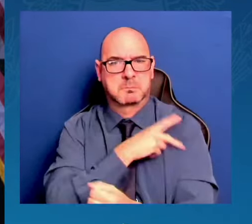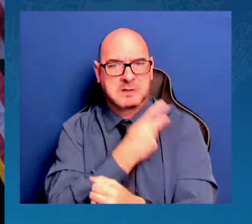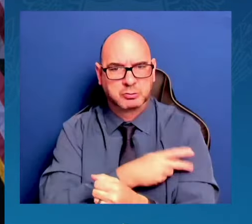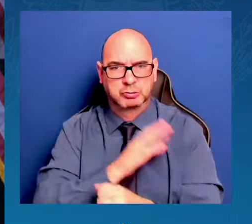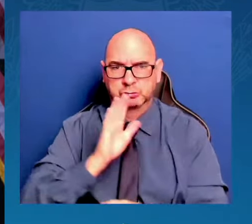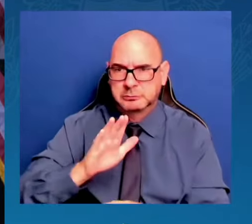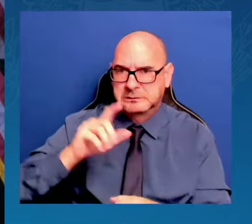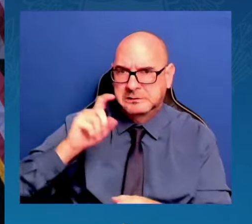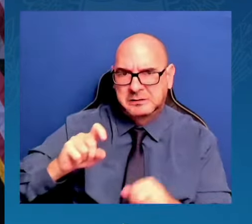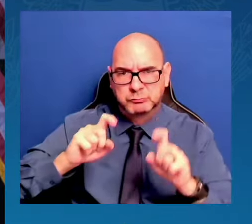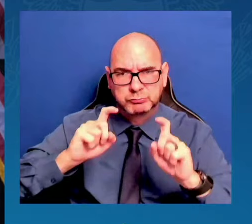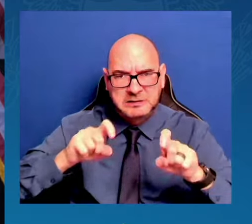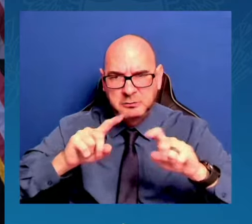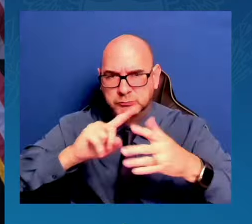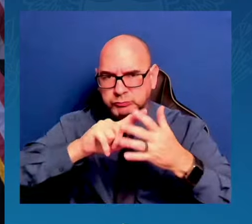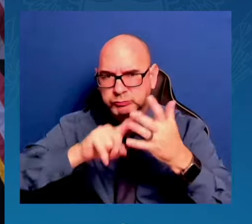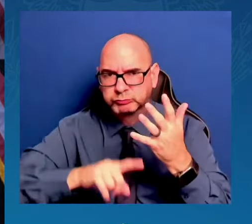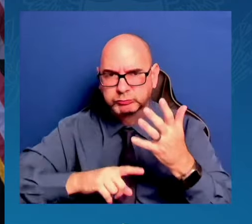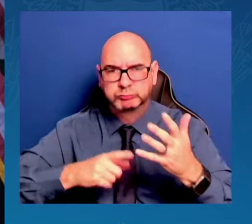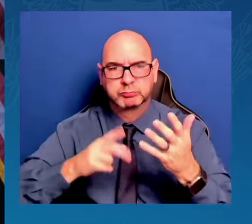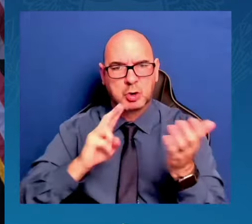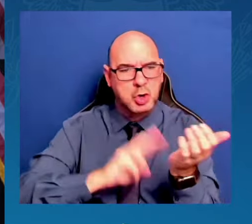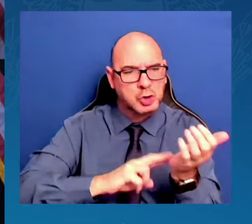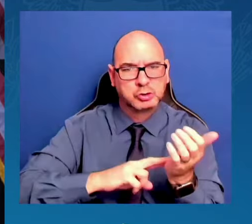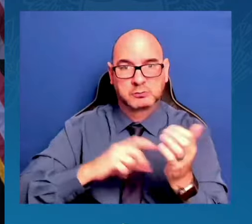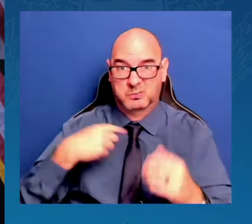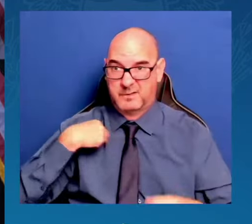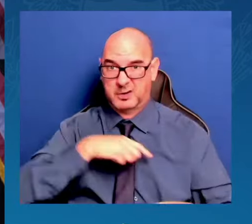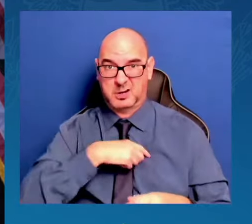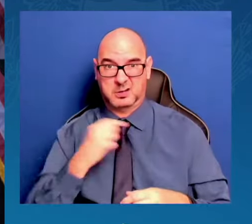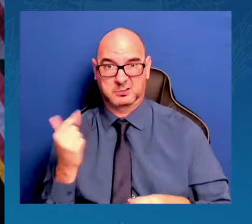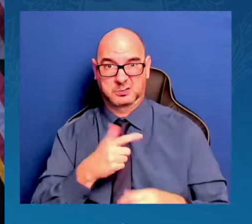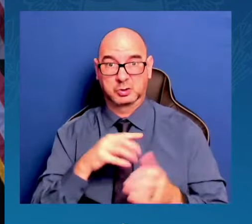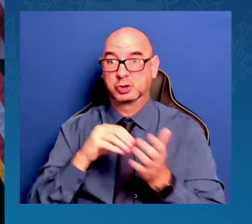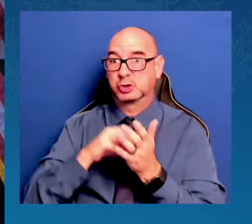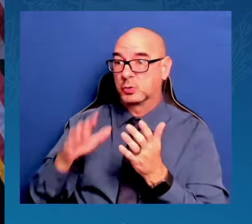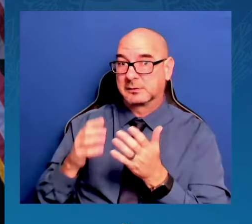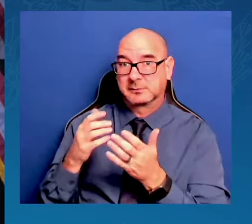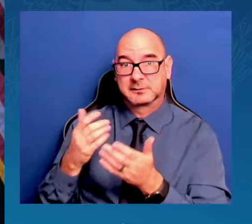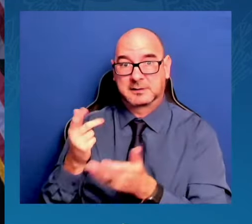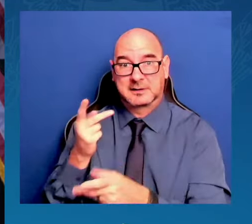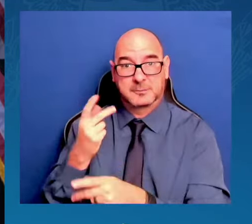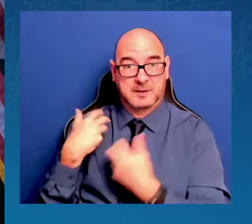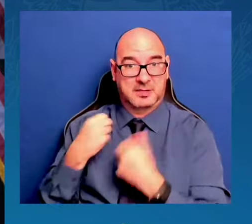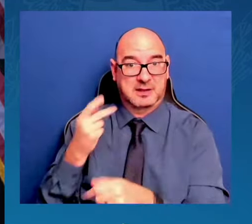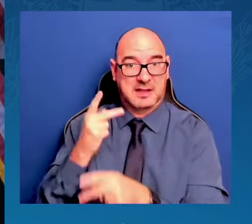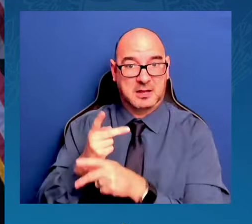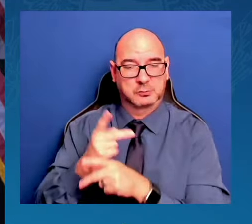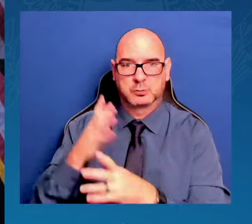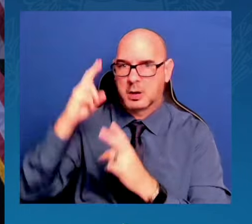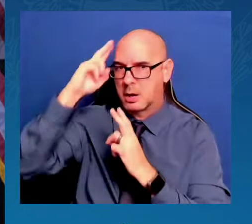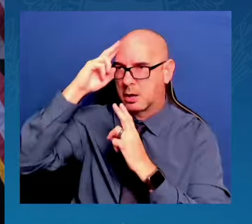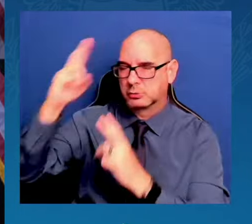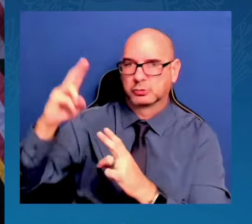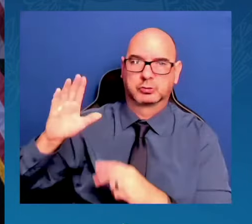As an abortion care advocate, I admire Vice President Harris's commitment to listening to experts, the health care providers,